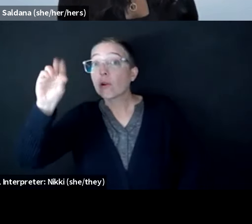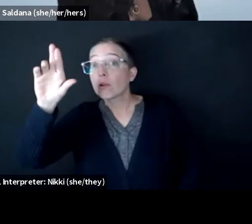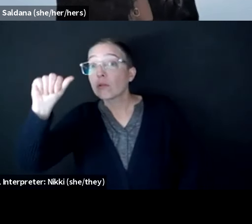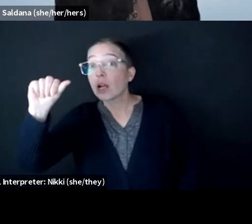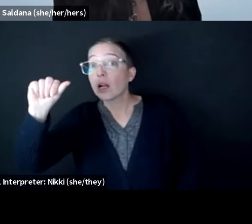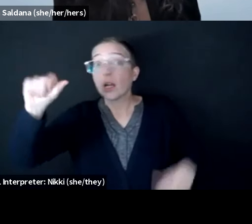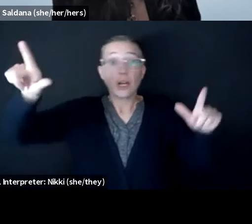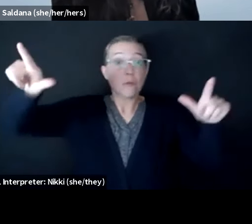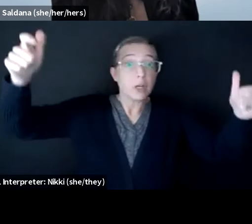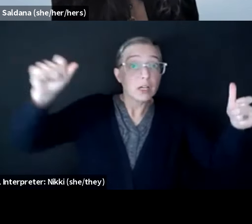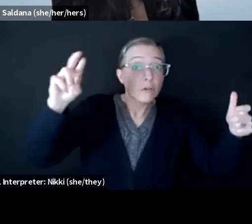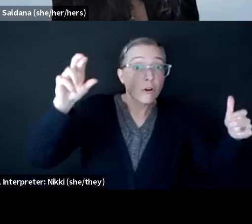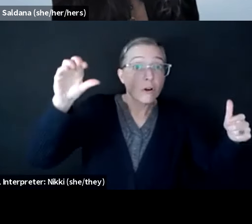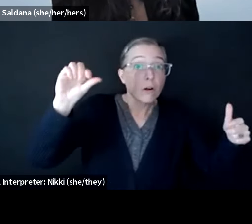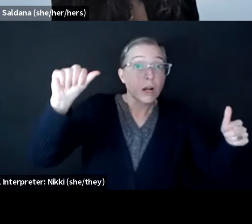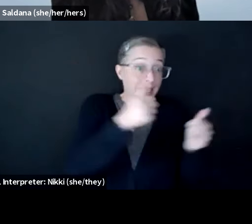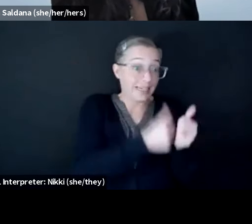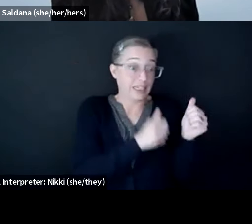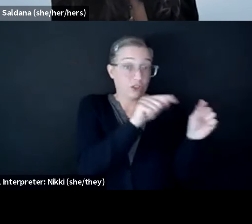Michelle Chui: So really good question Greg um.